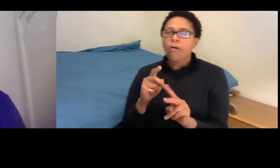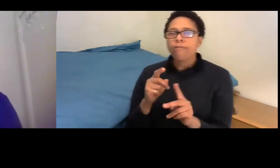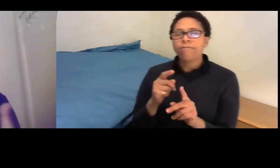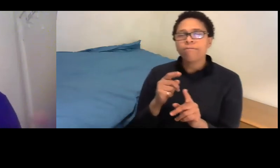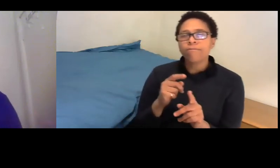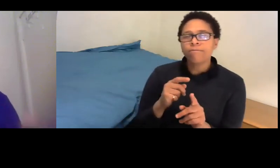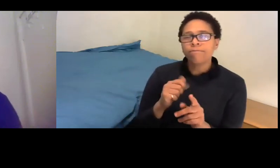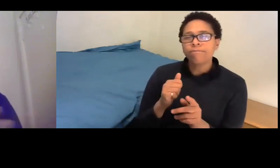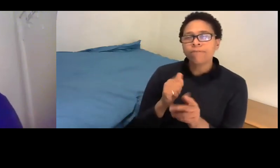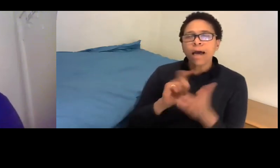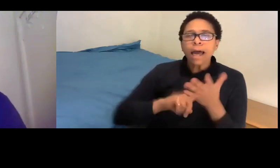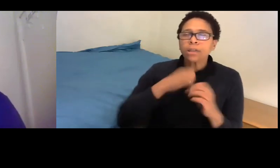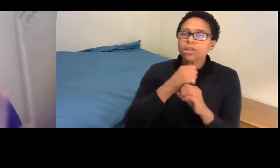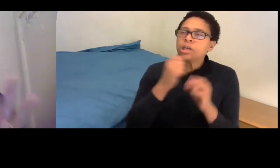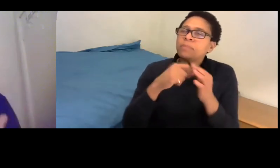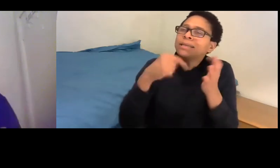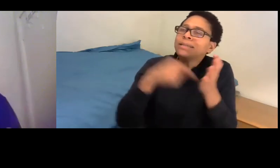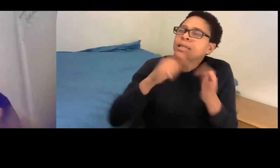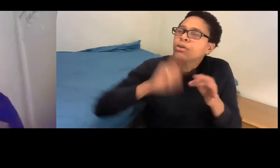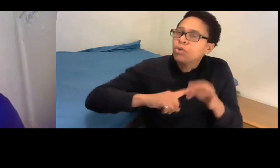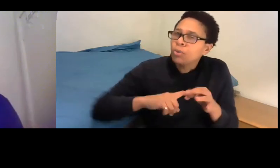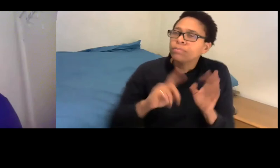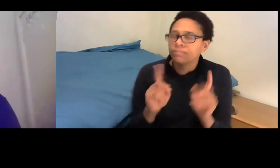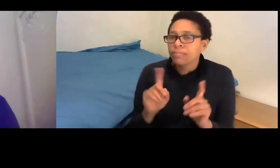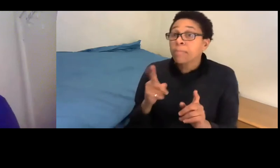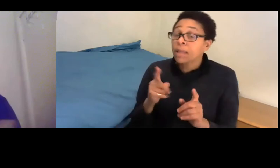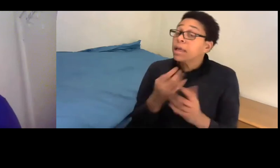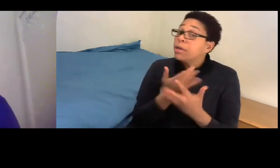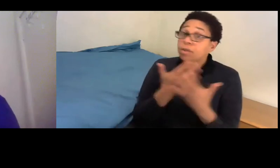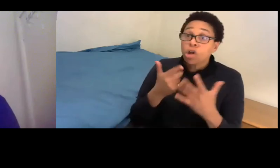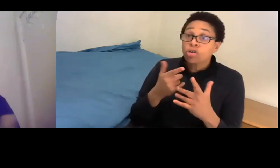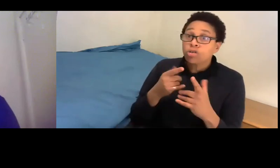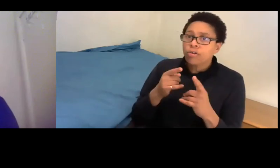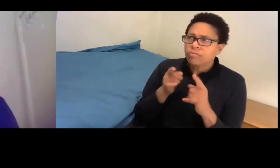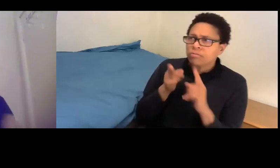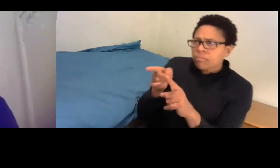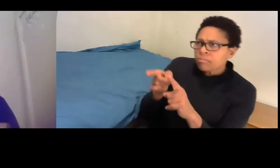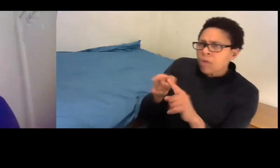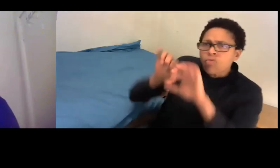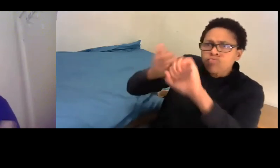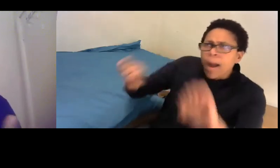there are all these allegations of rape, you know, he's in a marriage, but there were allegations of rape and abuse